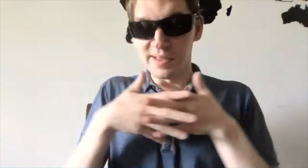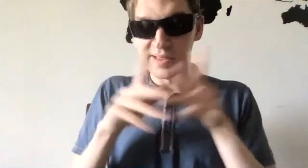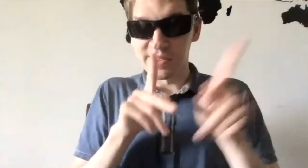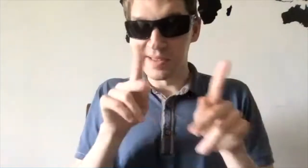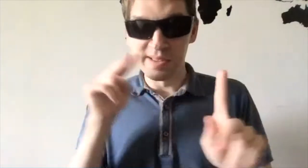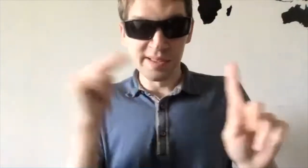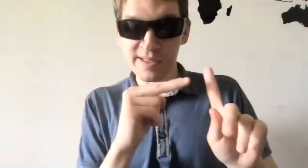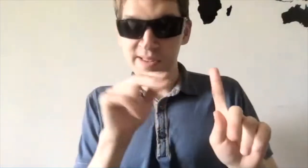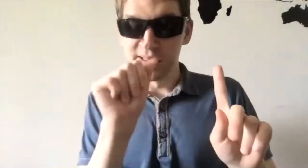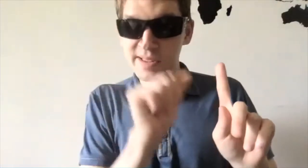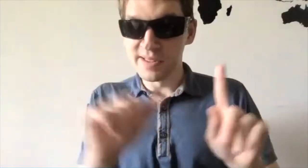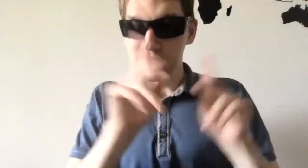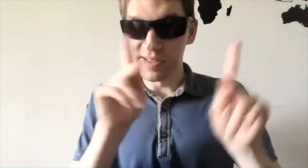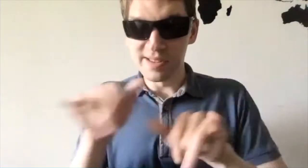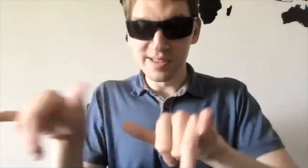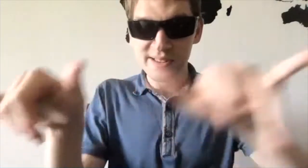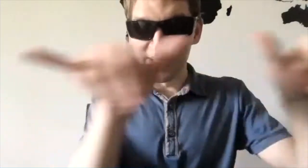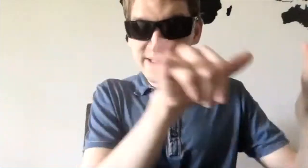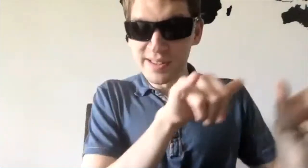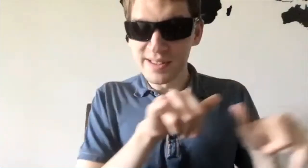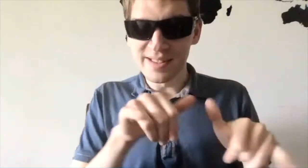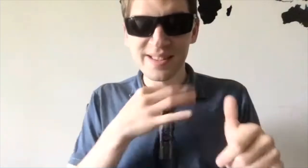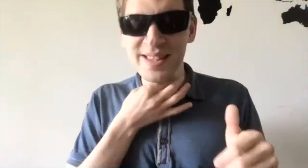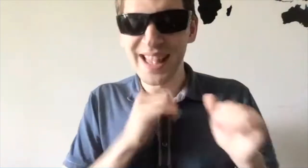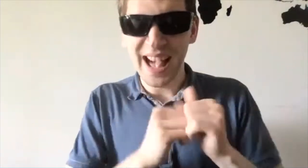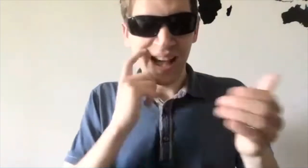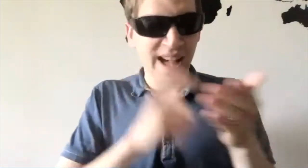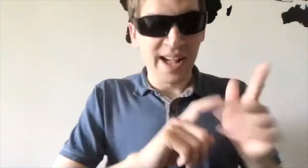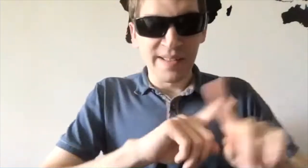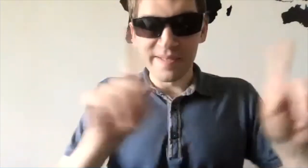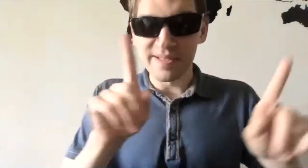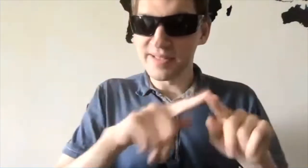describing myself. And sometimes, even in America here, we think of people looking the same like